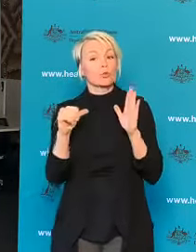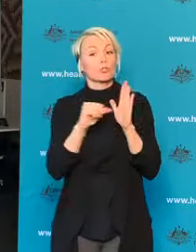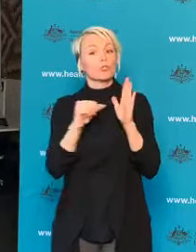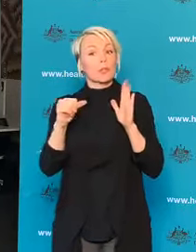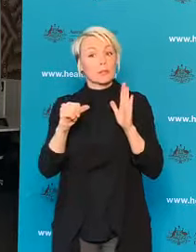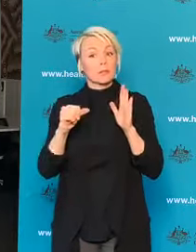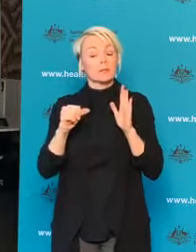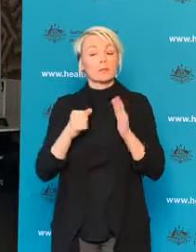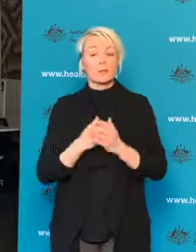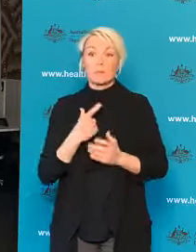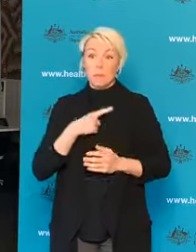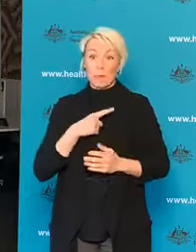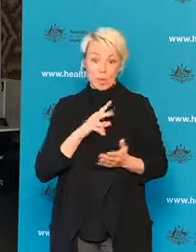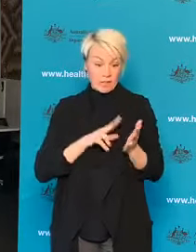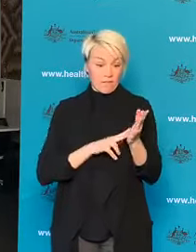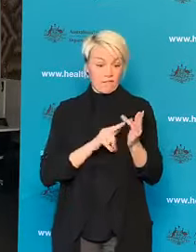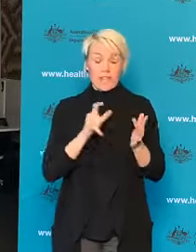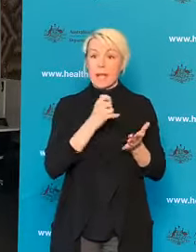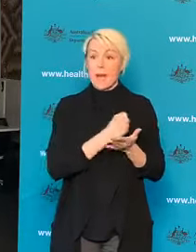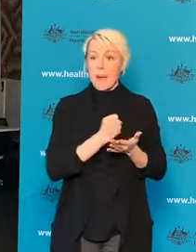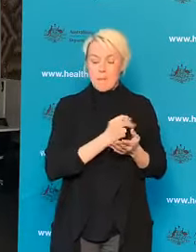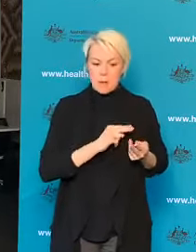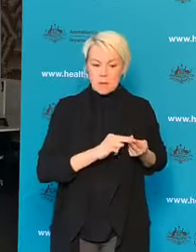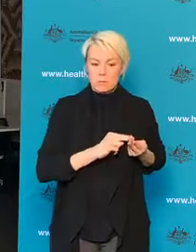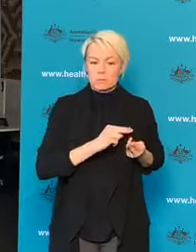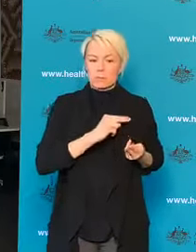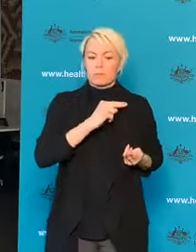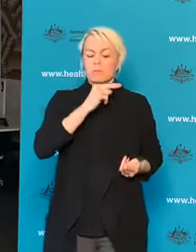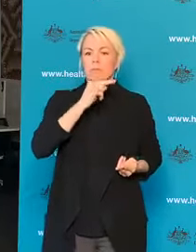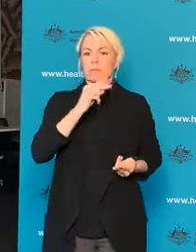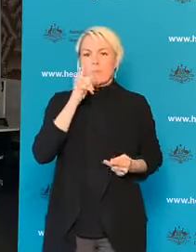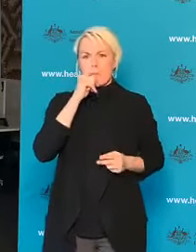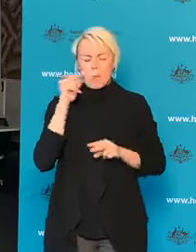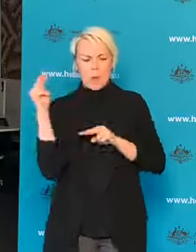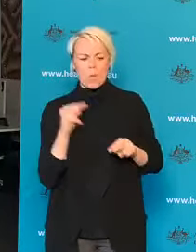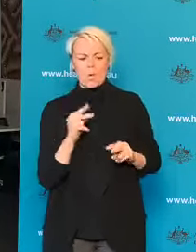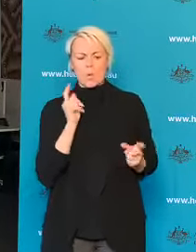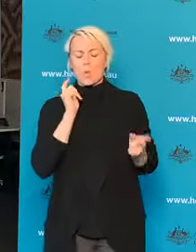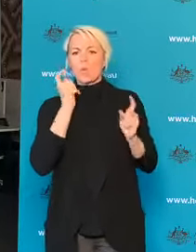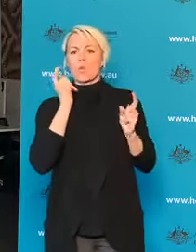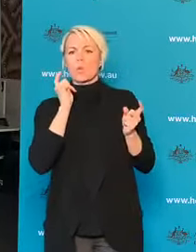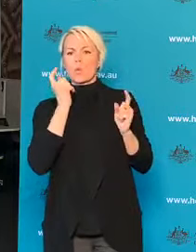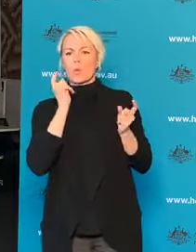Victoria continue to be high. We have seen obviously the bringing in of the stage four